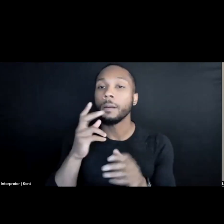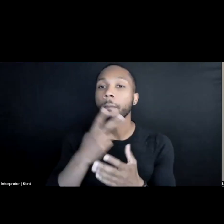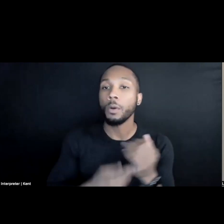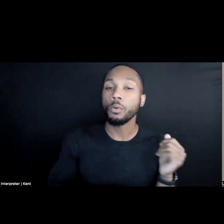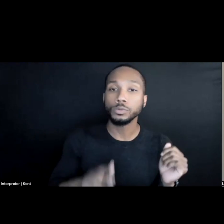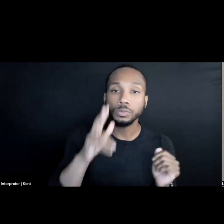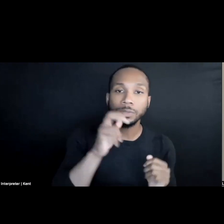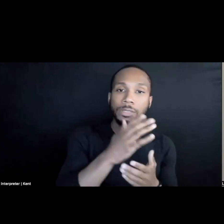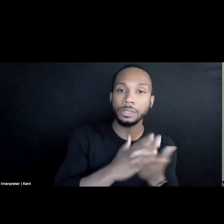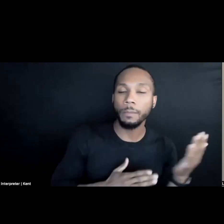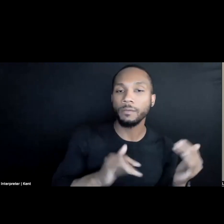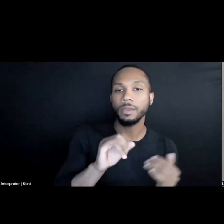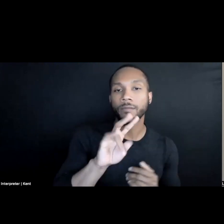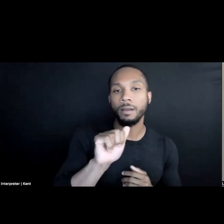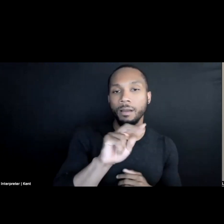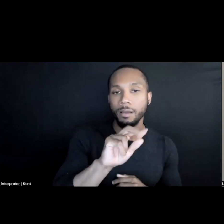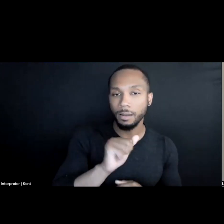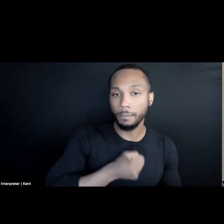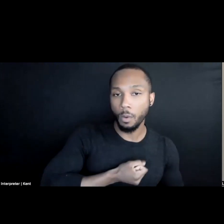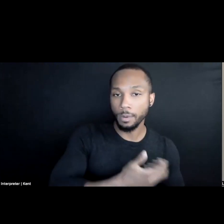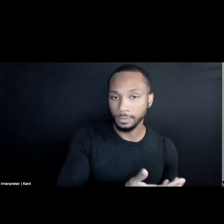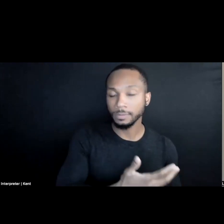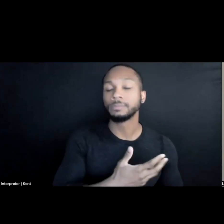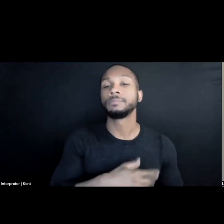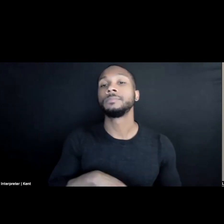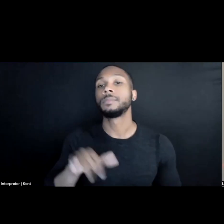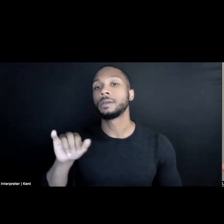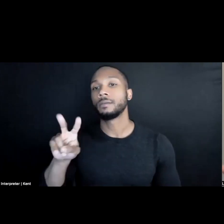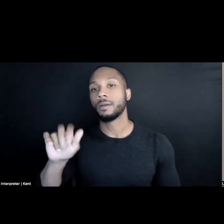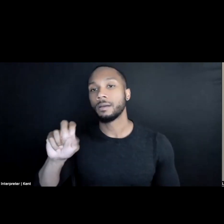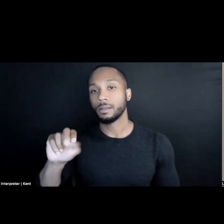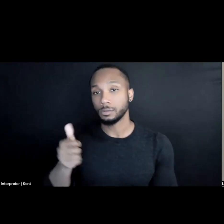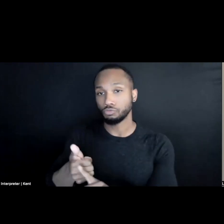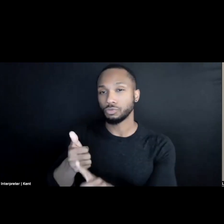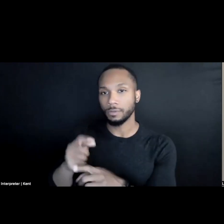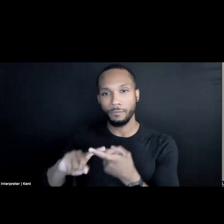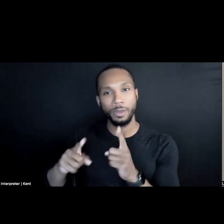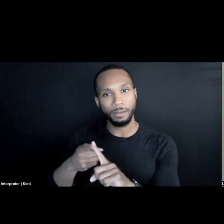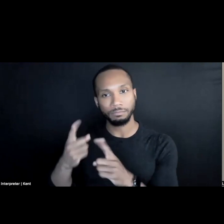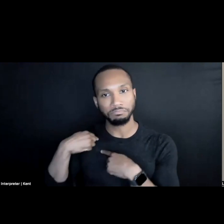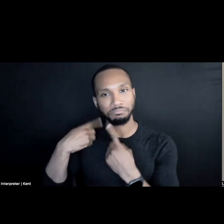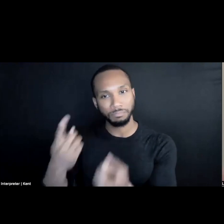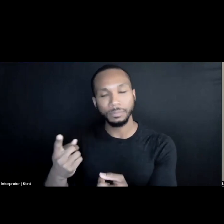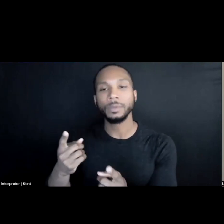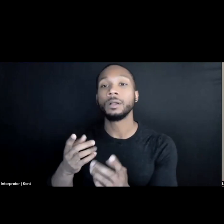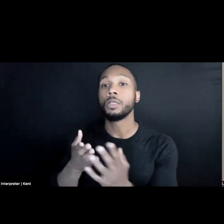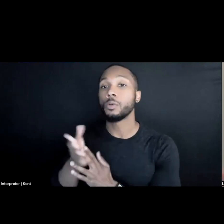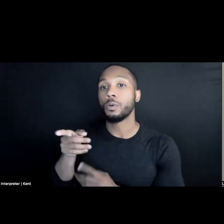of Ivana poet—poems. Ivana is a friend of mine for quite some tim, and—and through her I met David, who gave